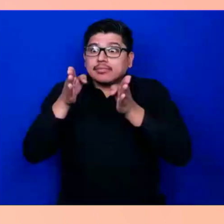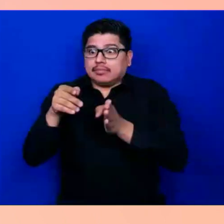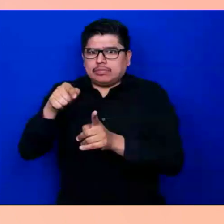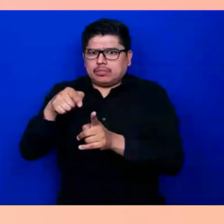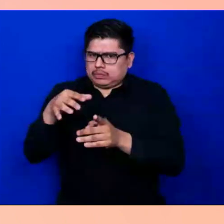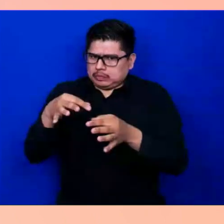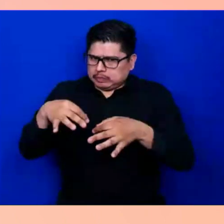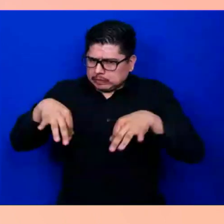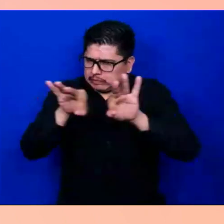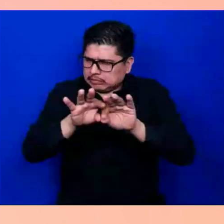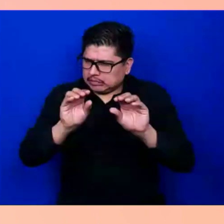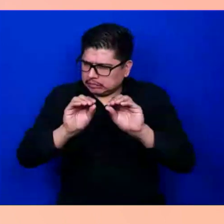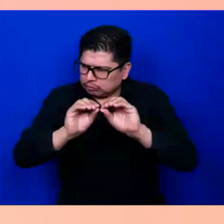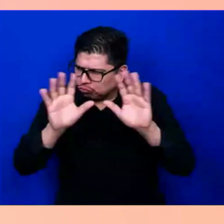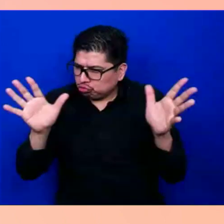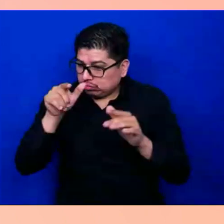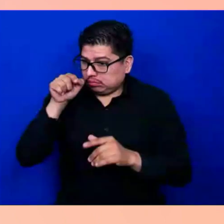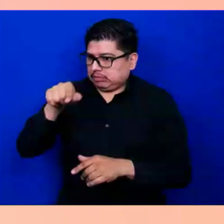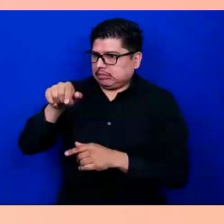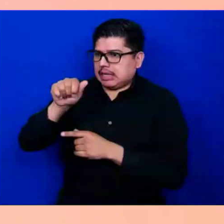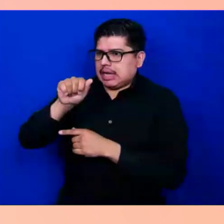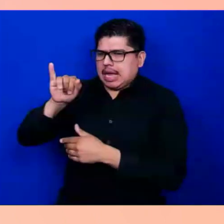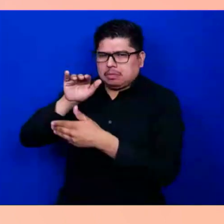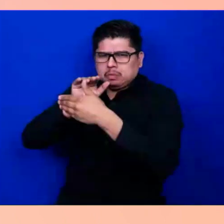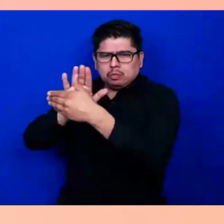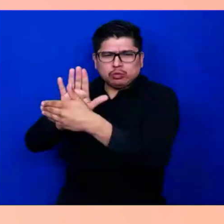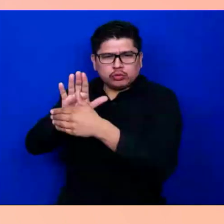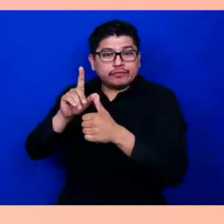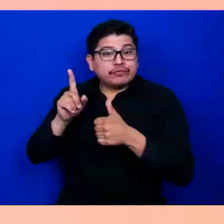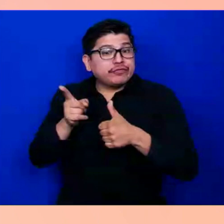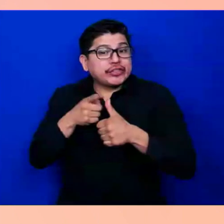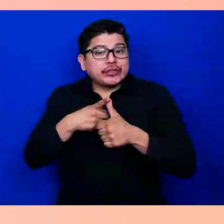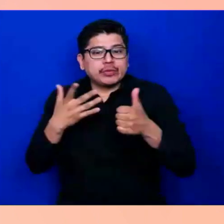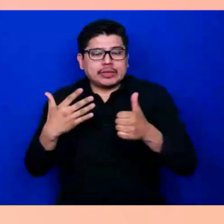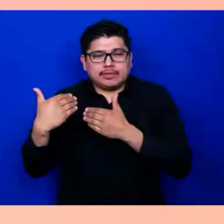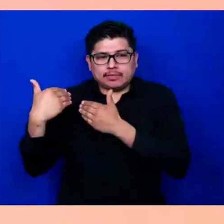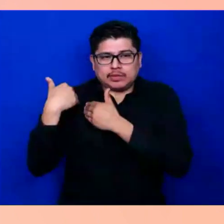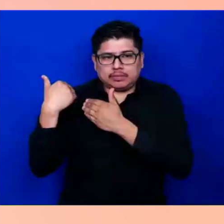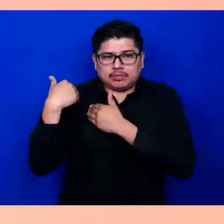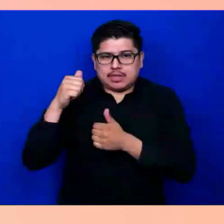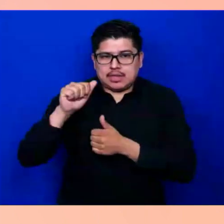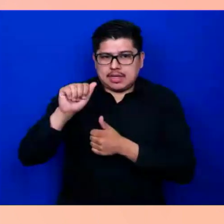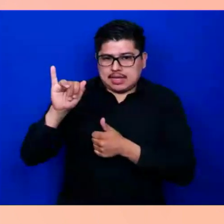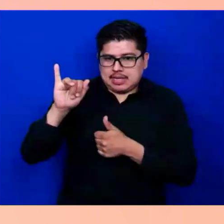First, Responsible AI is accessible AI,